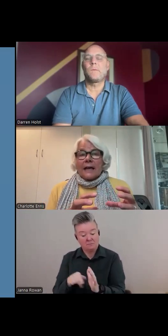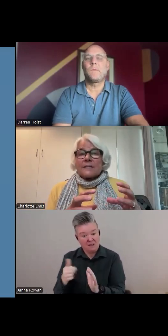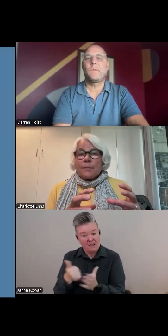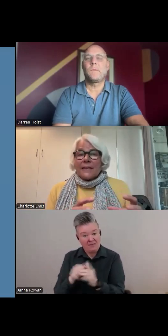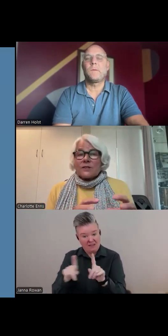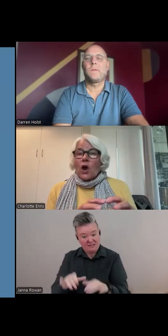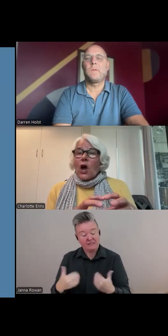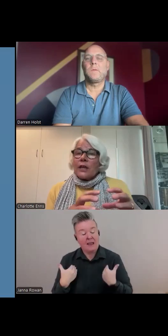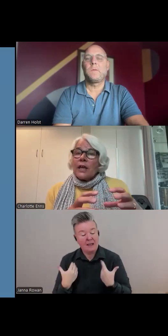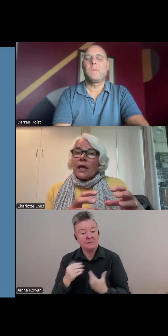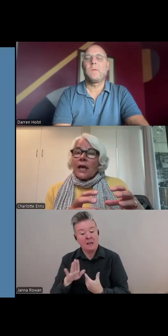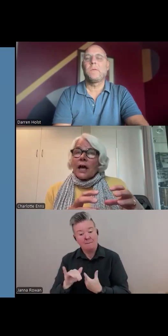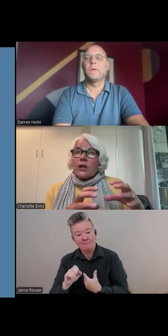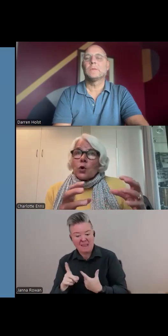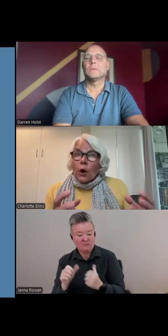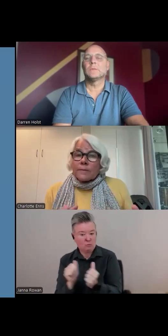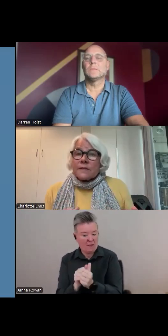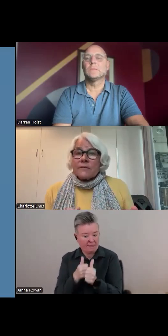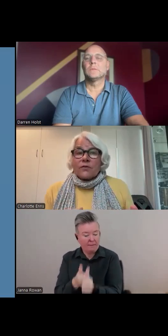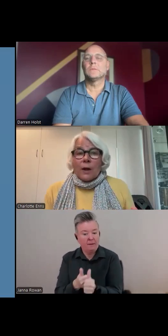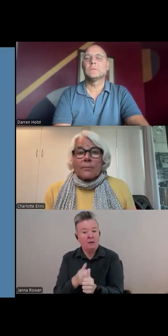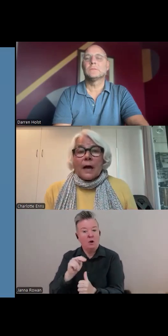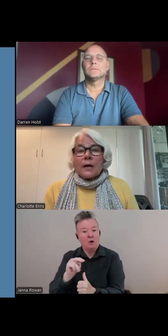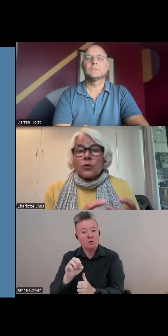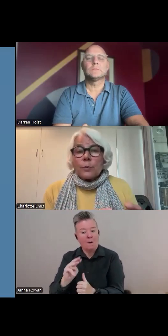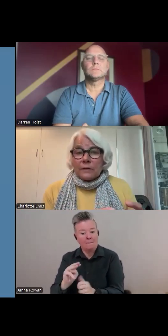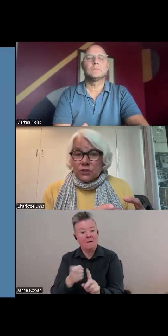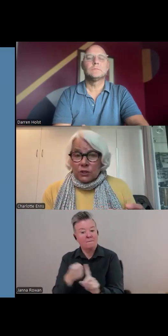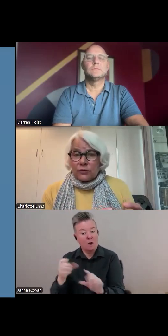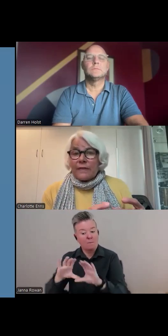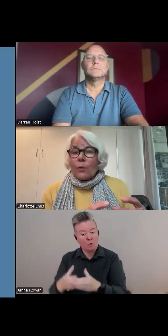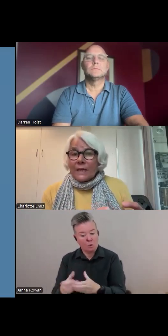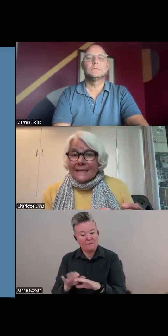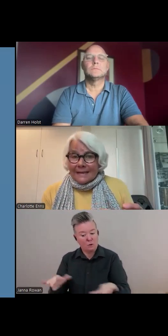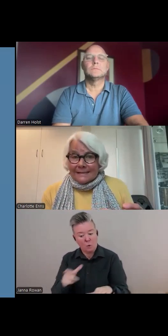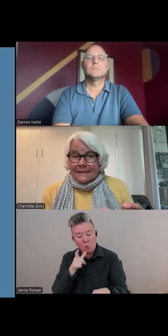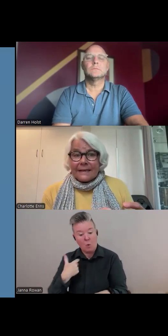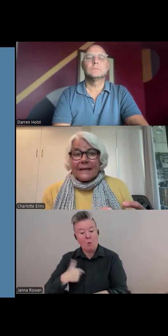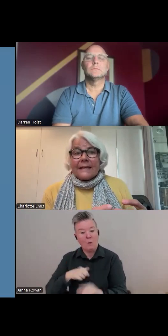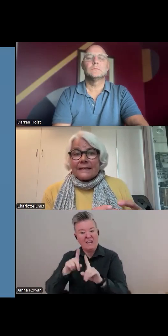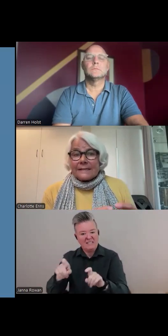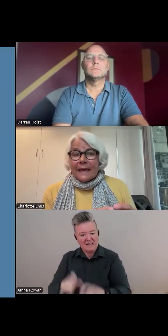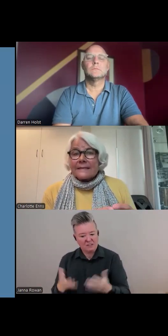it's based on norms from a group of children that we tested. In this case,